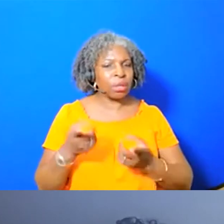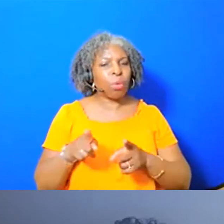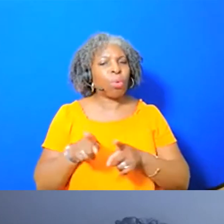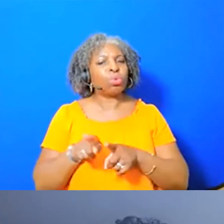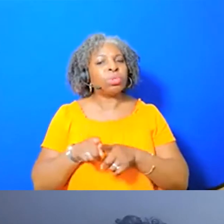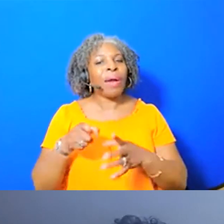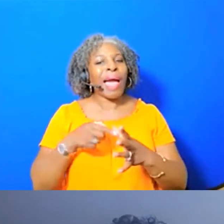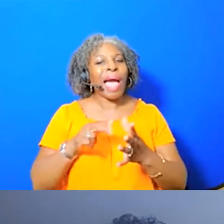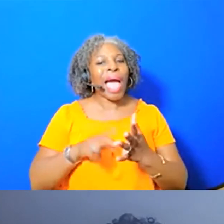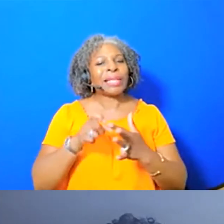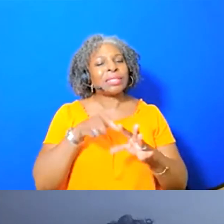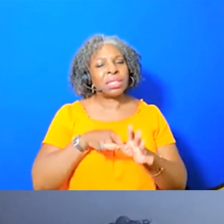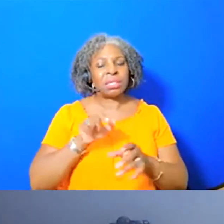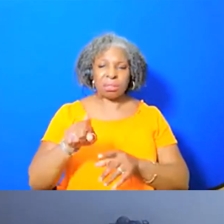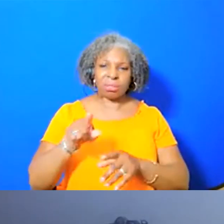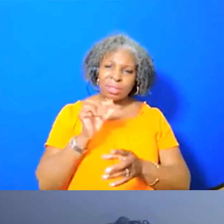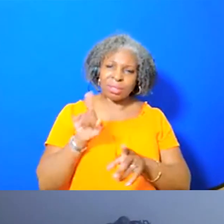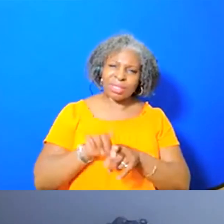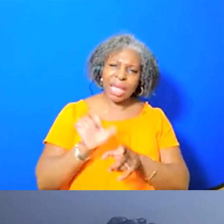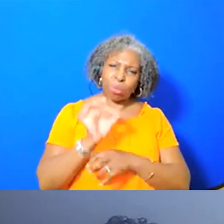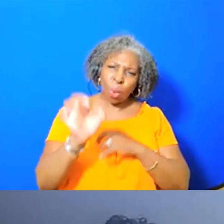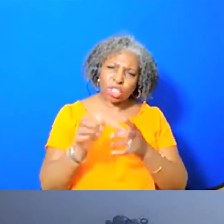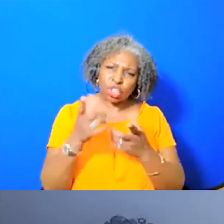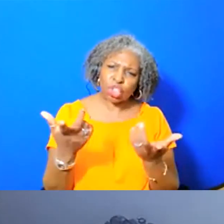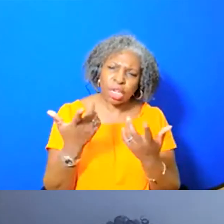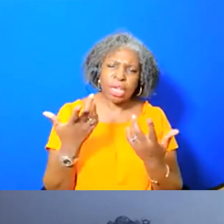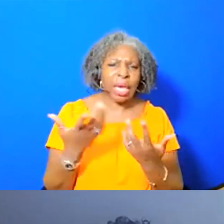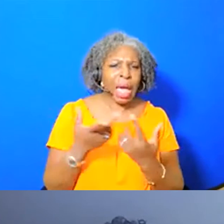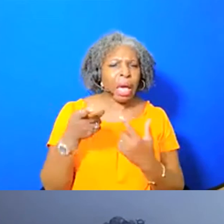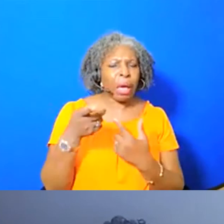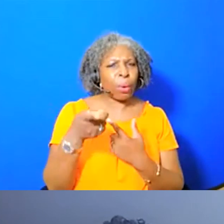same kind of position where I think you'll probably you'll probably be a bit earlier.